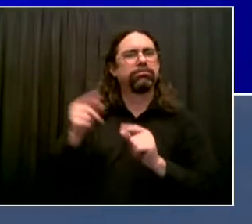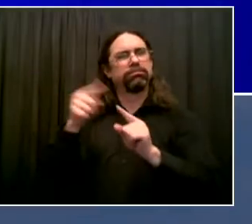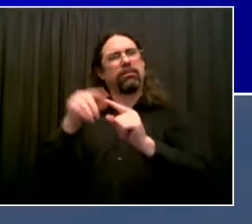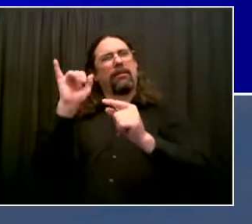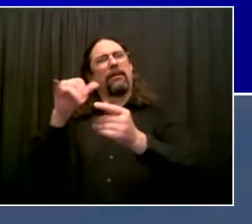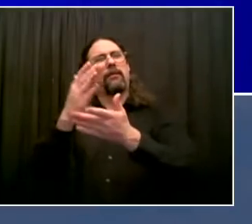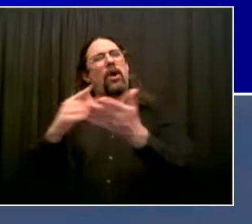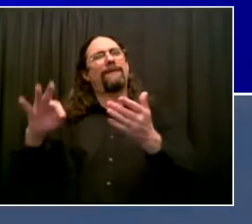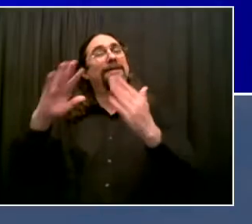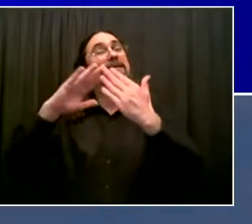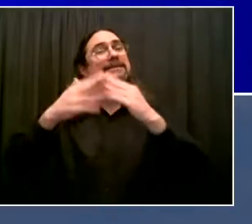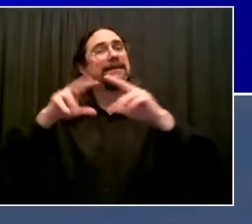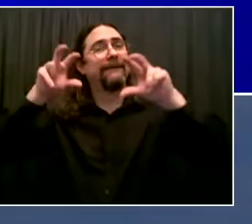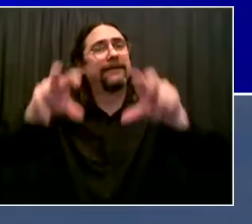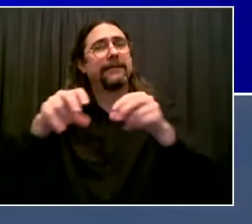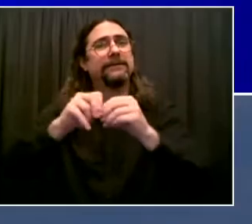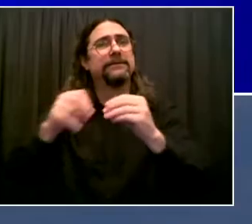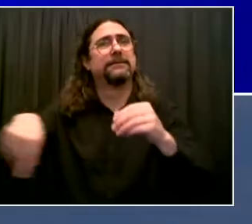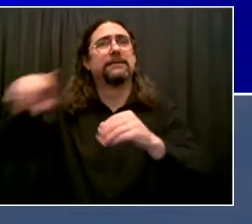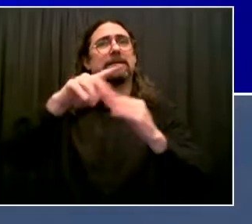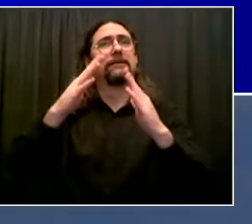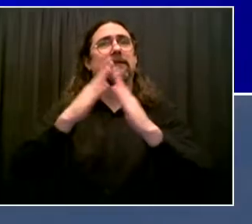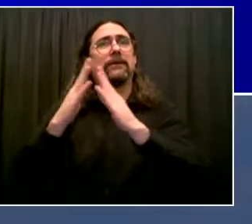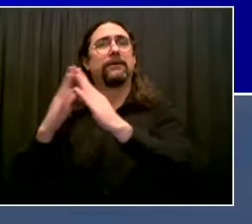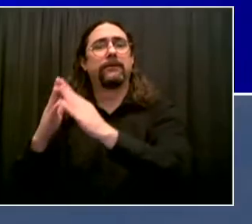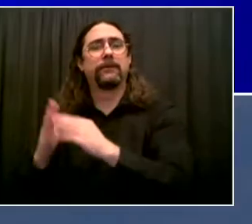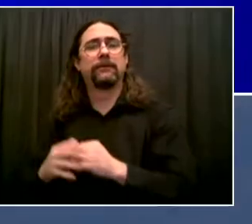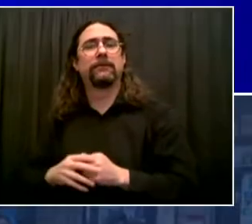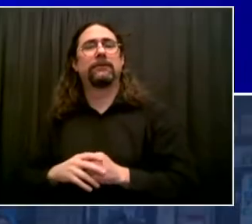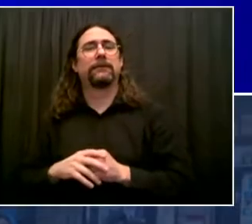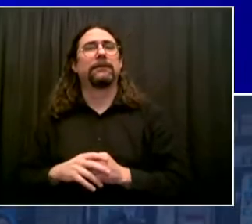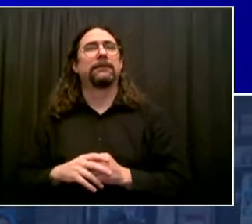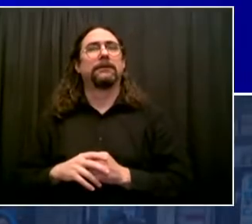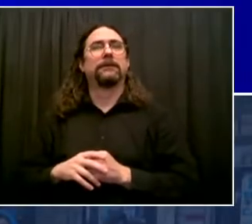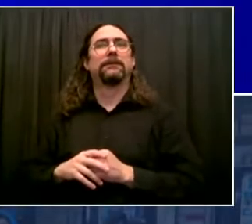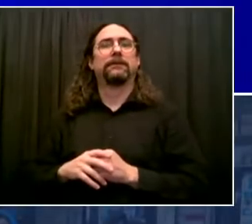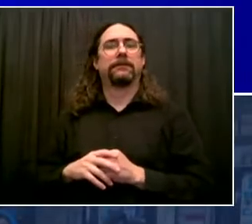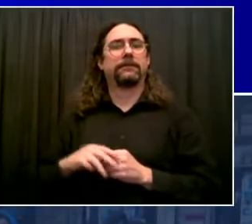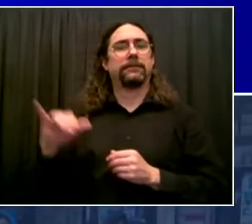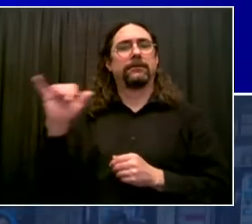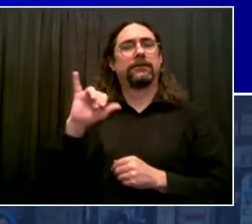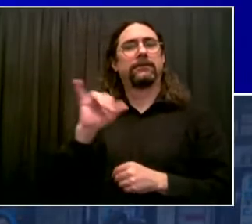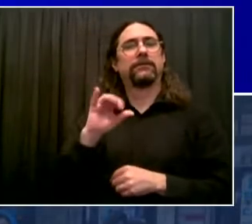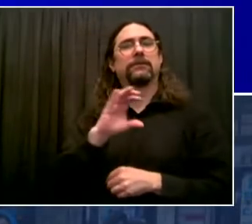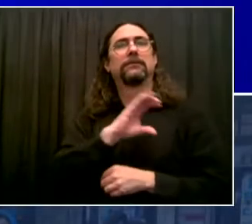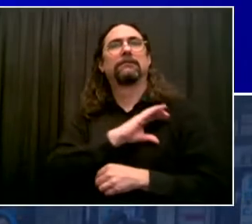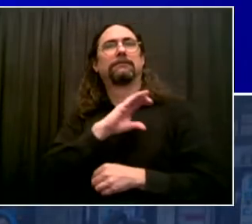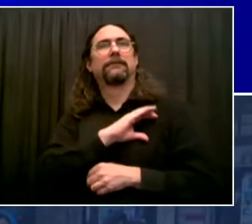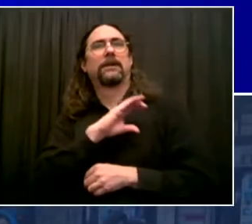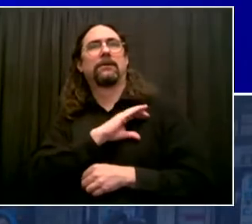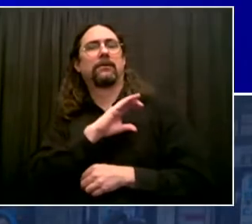BUDGET ON MONDAY. COMMUNITY INVESTMENT CRUCIAL AND PARCTIURLA FOCUS ON YOUNG PEOPLE CRUCIAL.